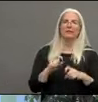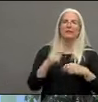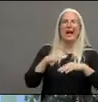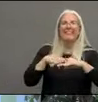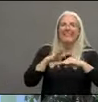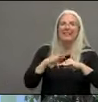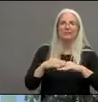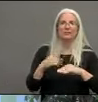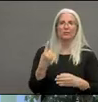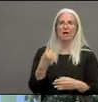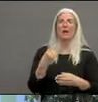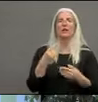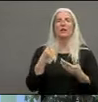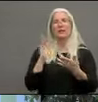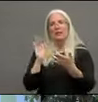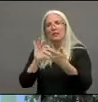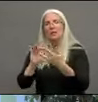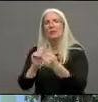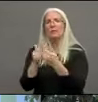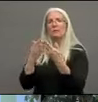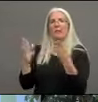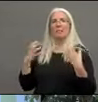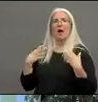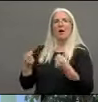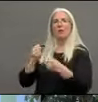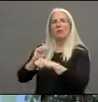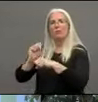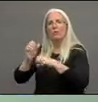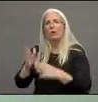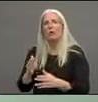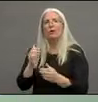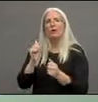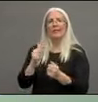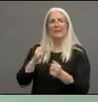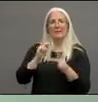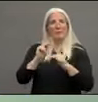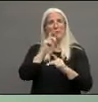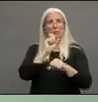frontline employees, first responders, grocery workers, but as well as those who